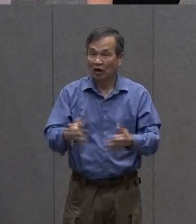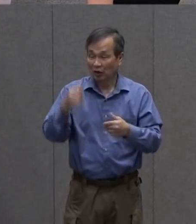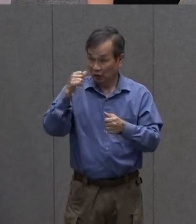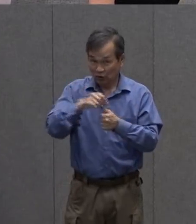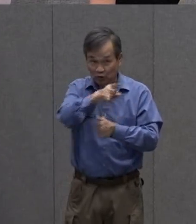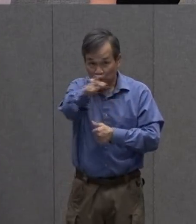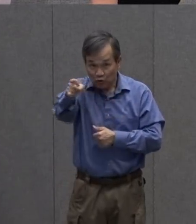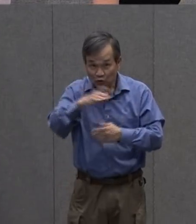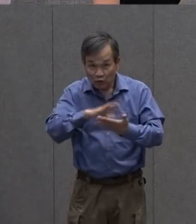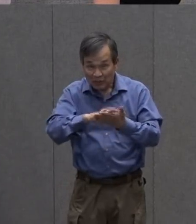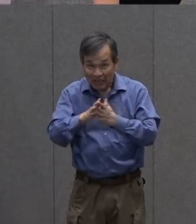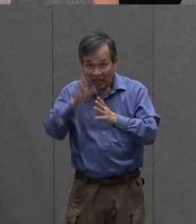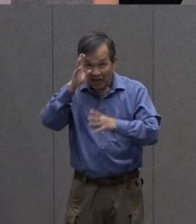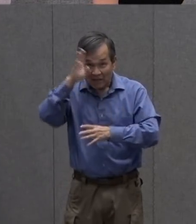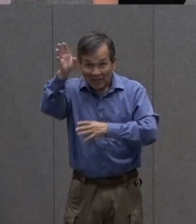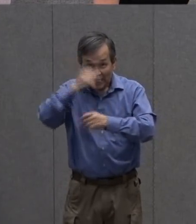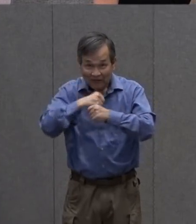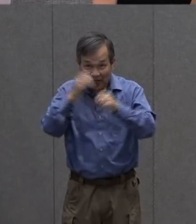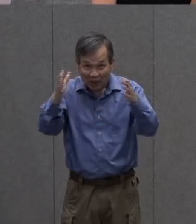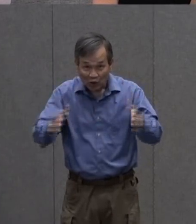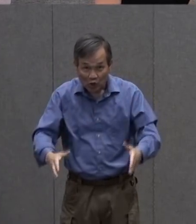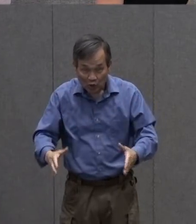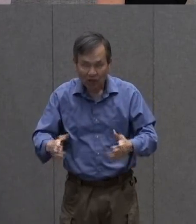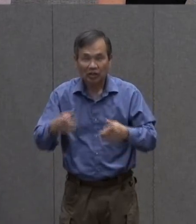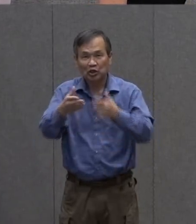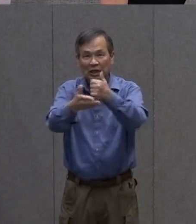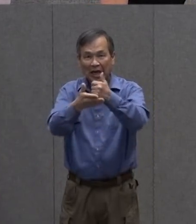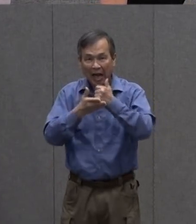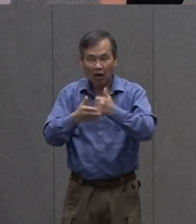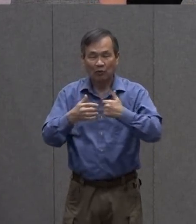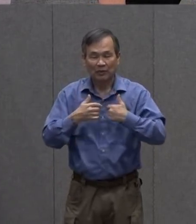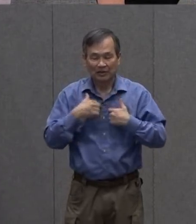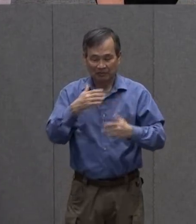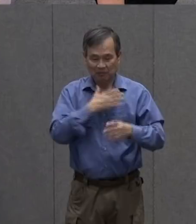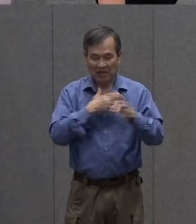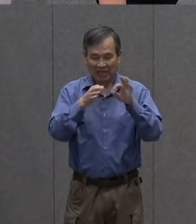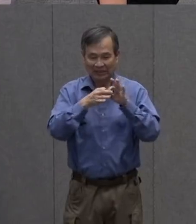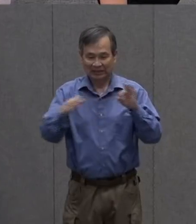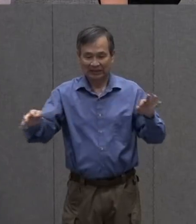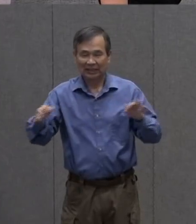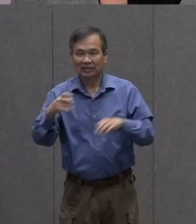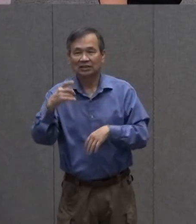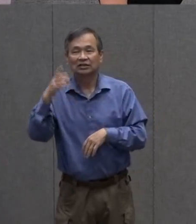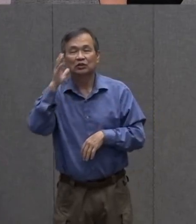So I bet you could help me with this one. But my sentence is going to be.